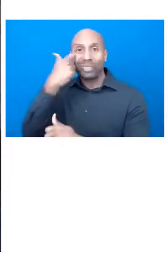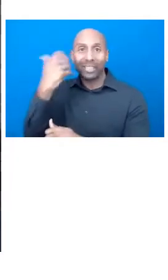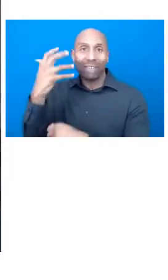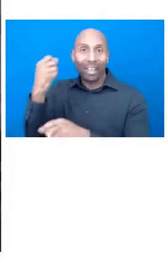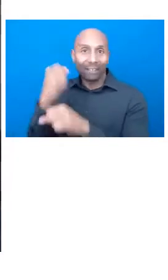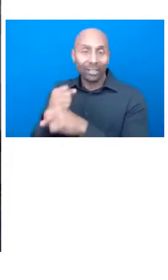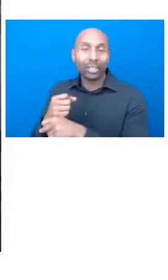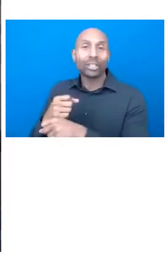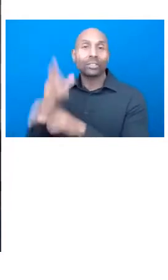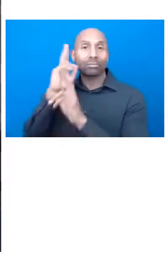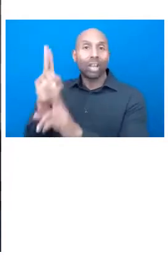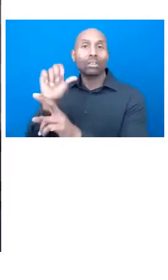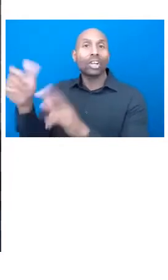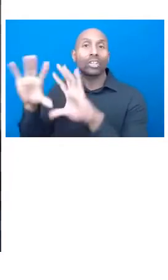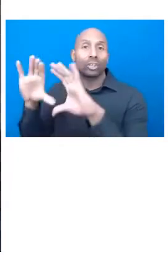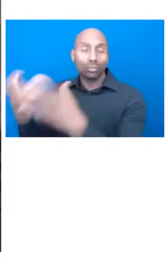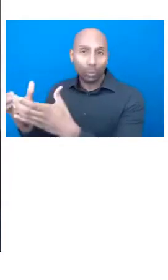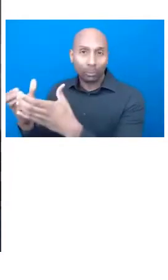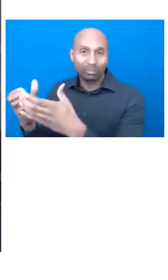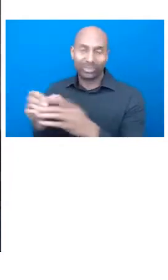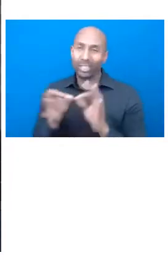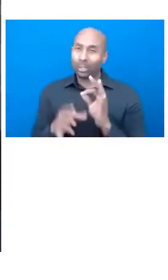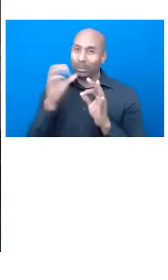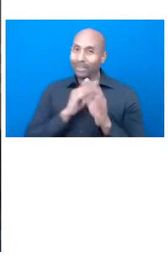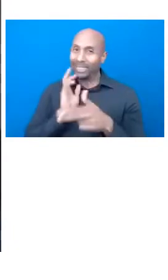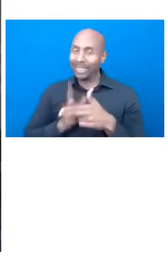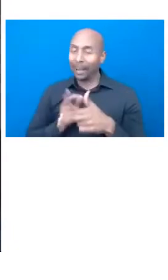Can people hear me?